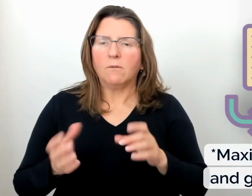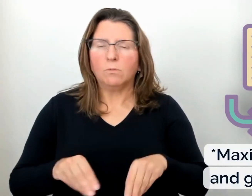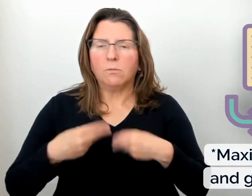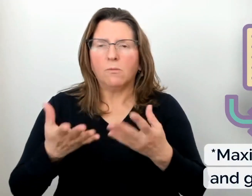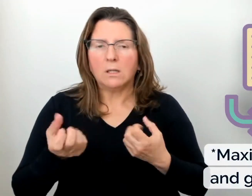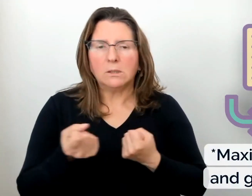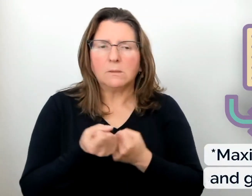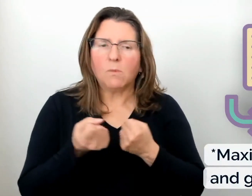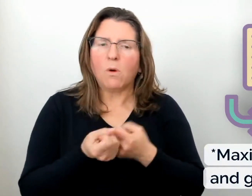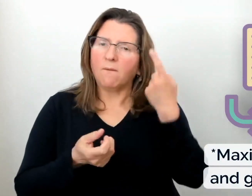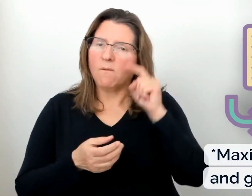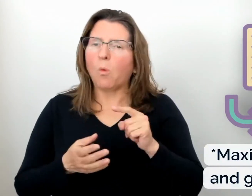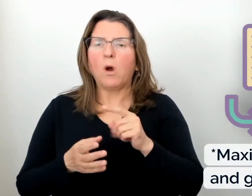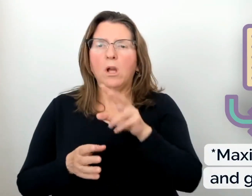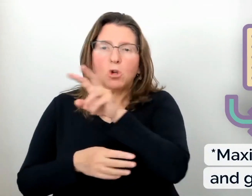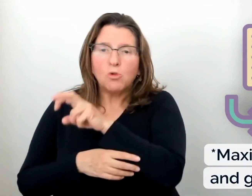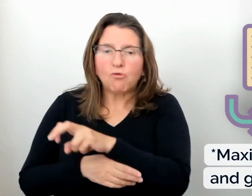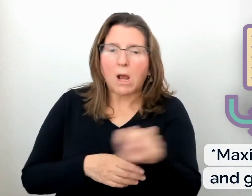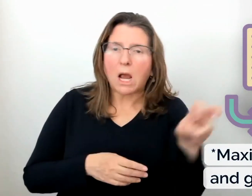Guide the students to develop knowledge transfer skills.